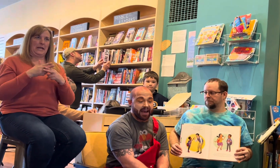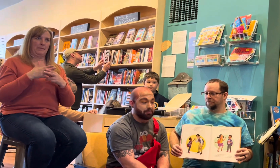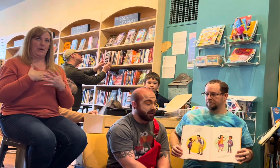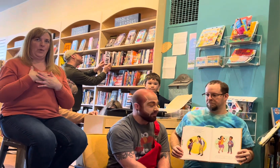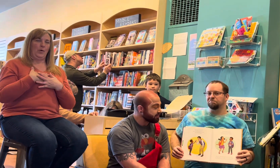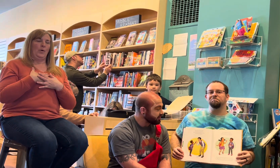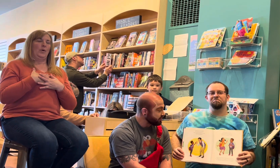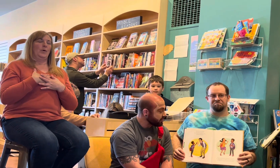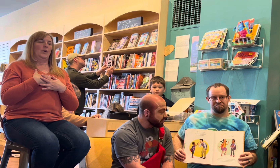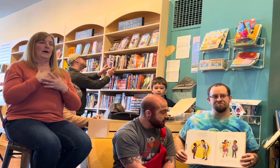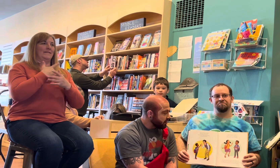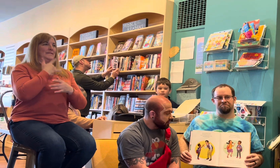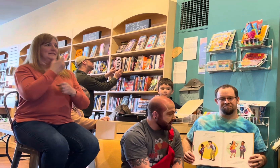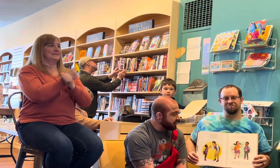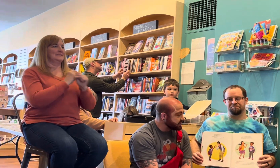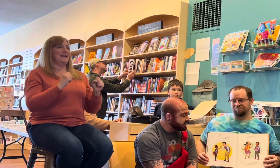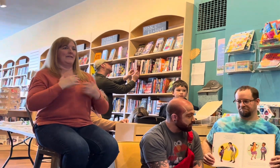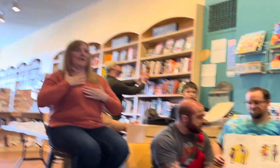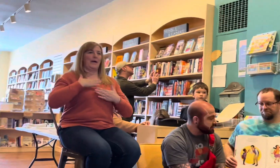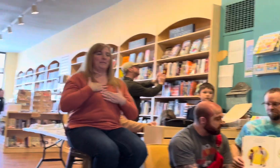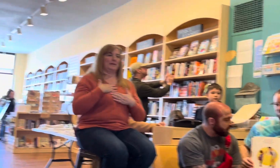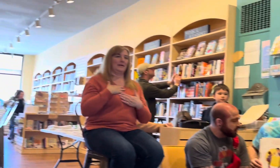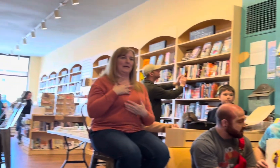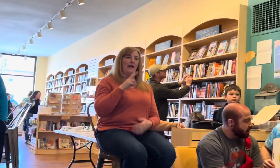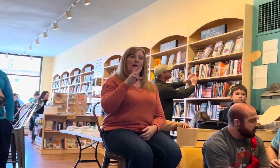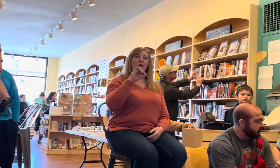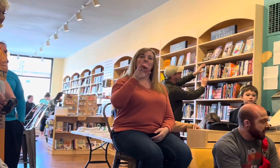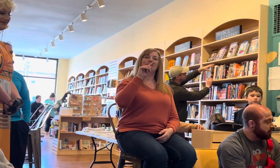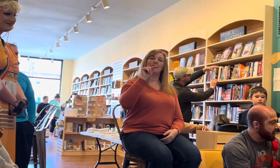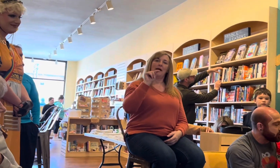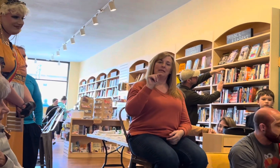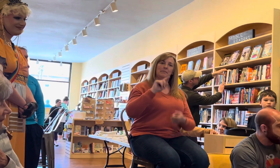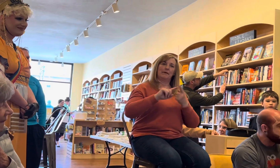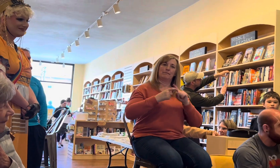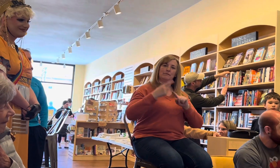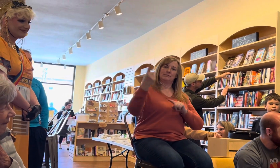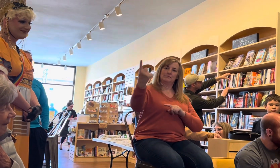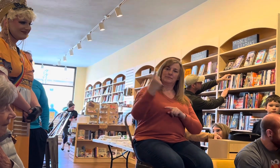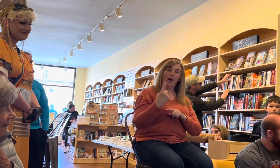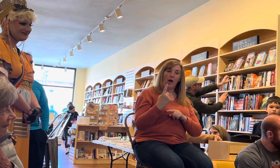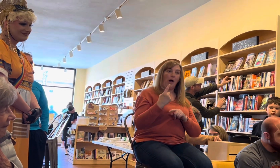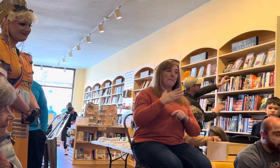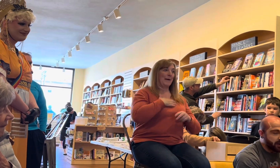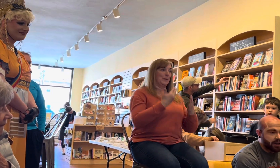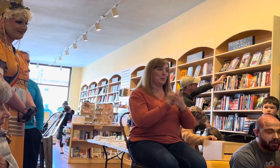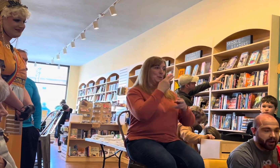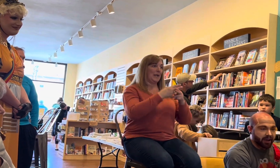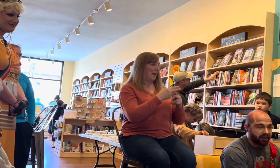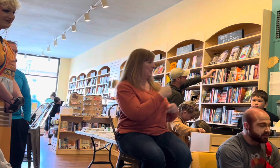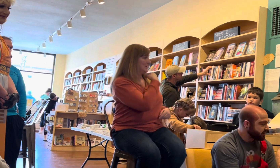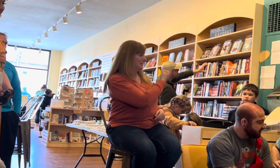happy. Violet skipped up to me, calling out my new name too! "You know my name?" I asked.